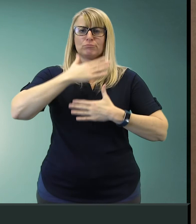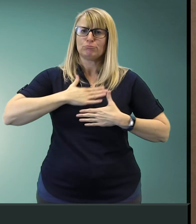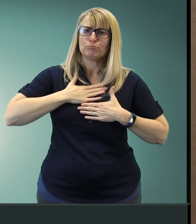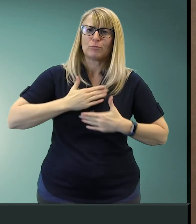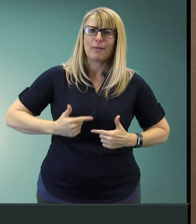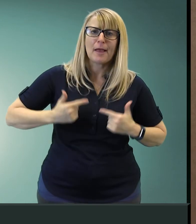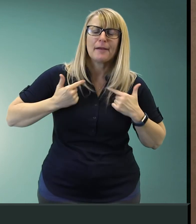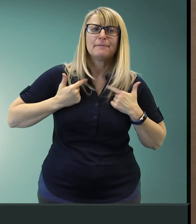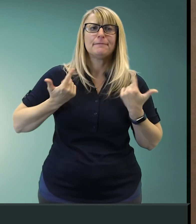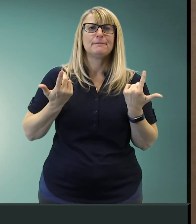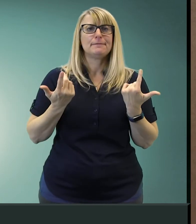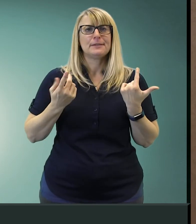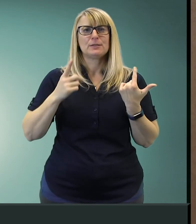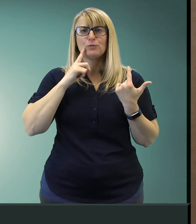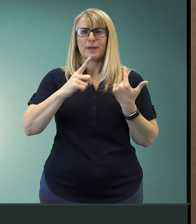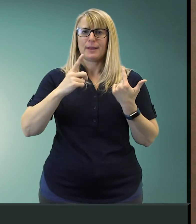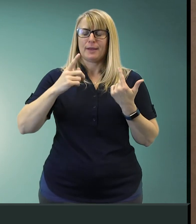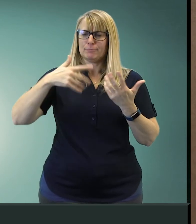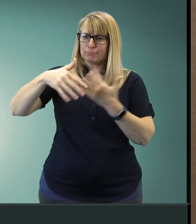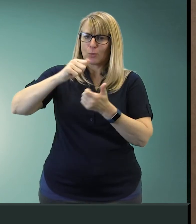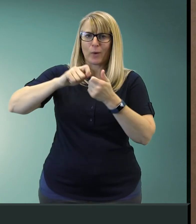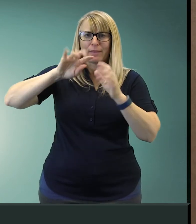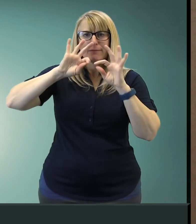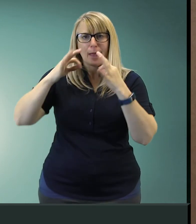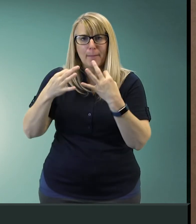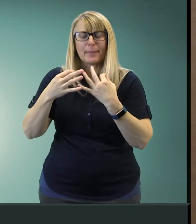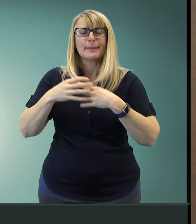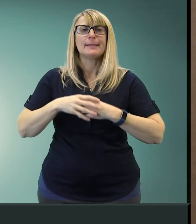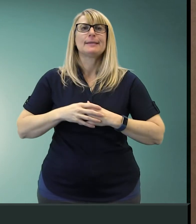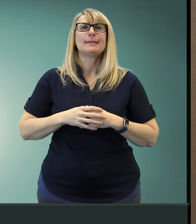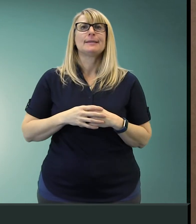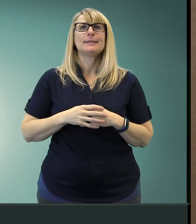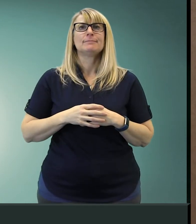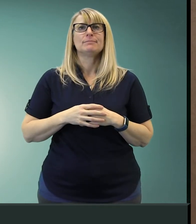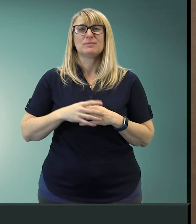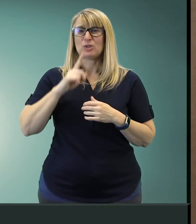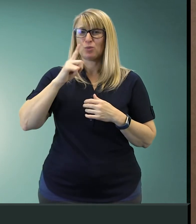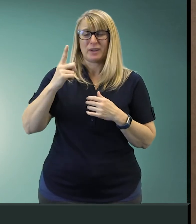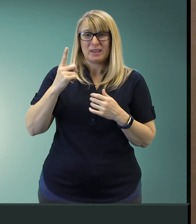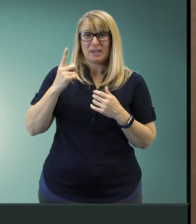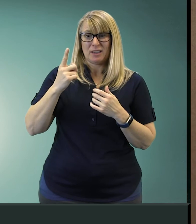and just really enjoy life, spending time with family, and just serving God.